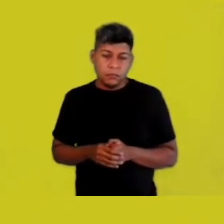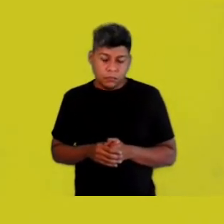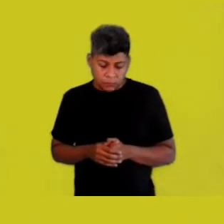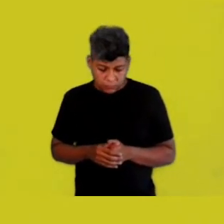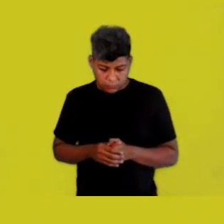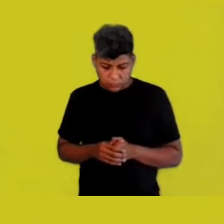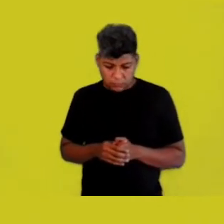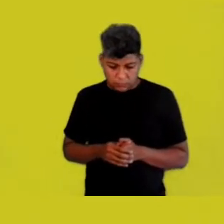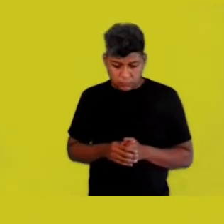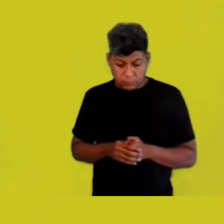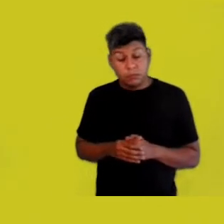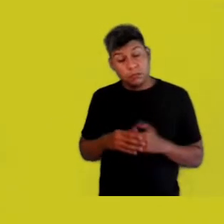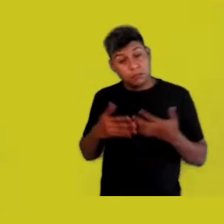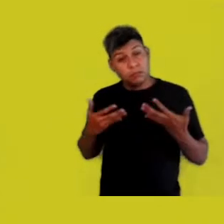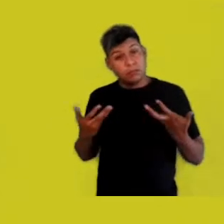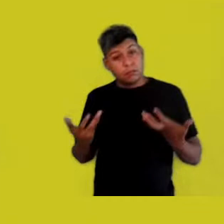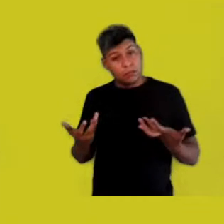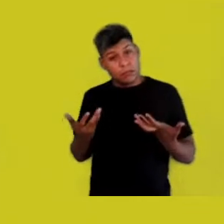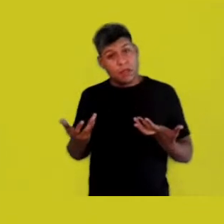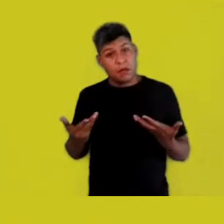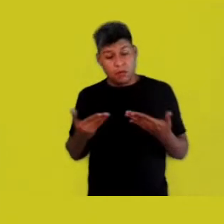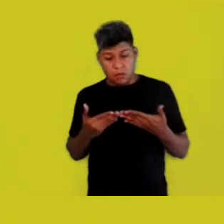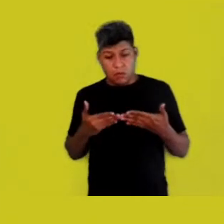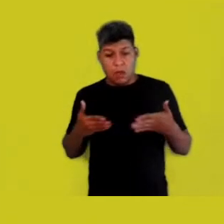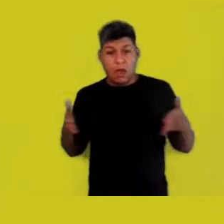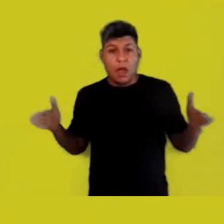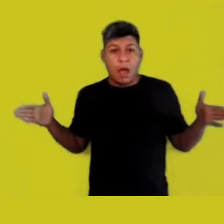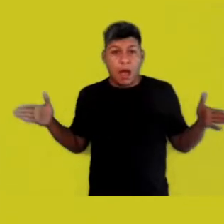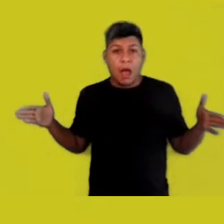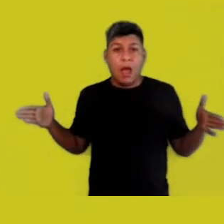And, with that, he opens a rift in the umbrella,